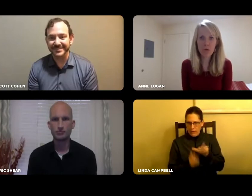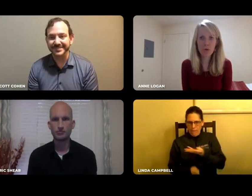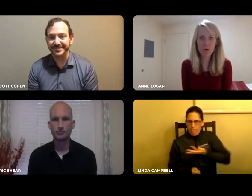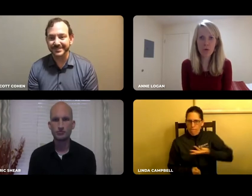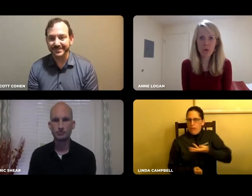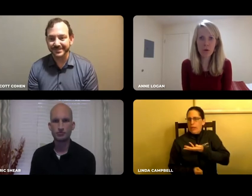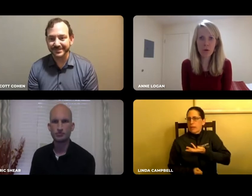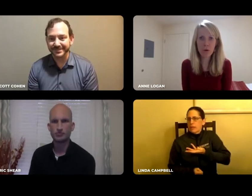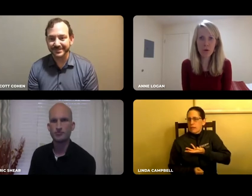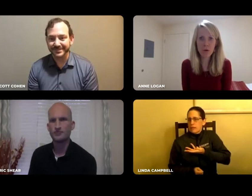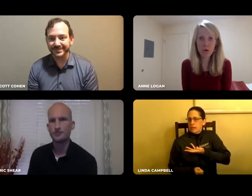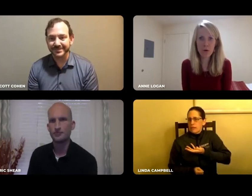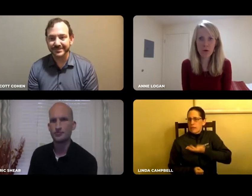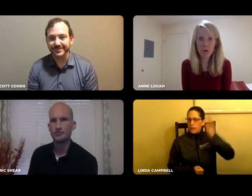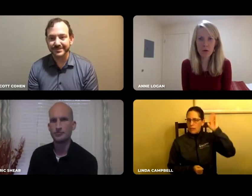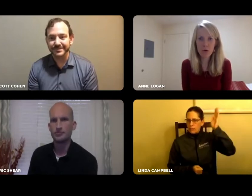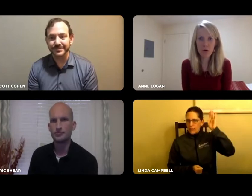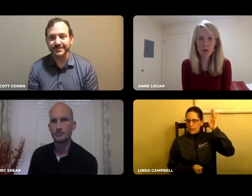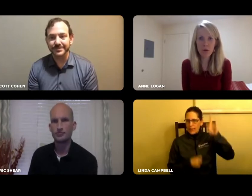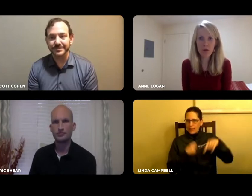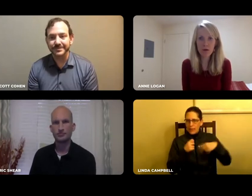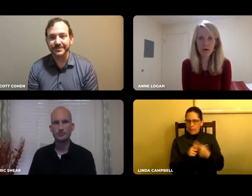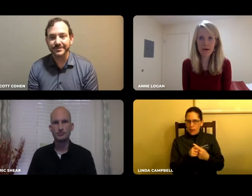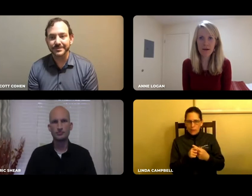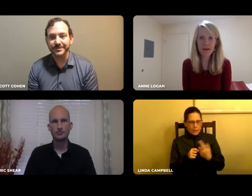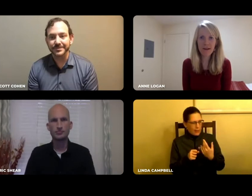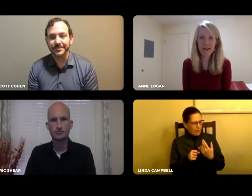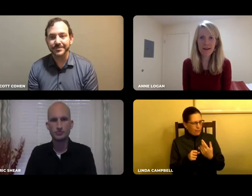There were 4 of us at the conference who presented